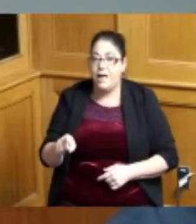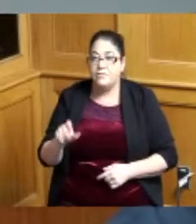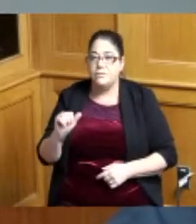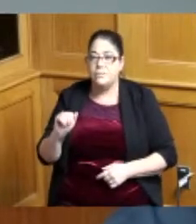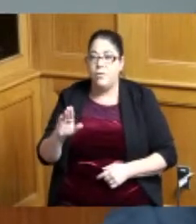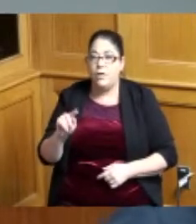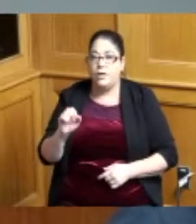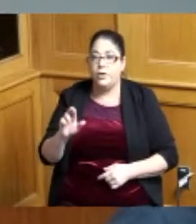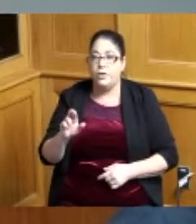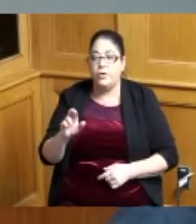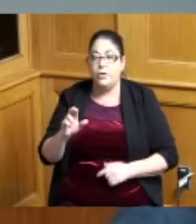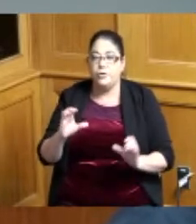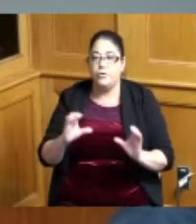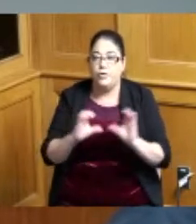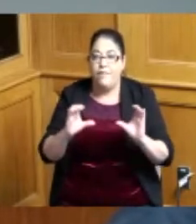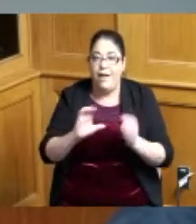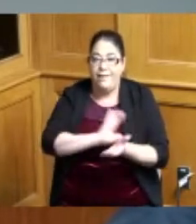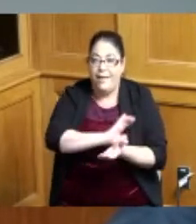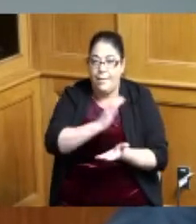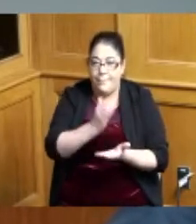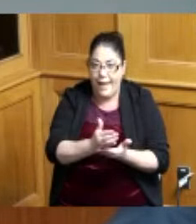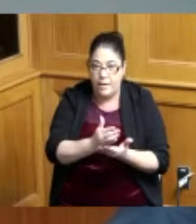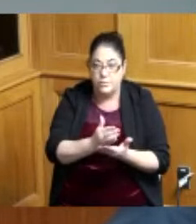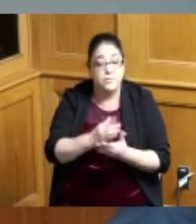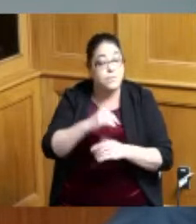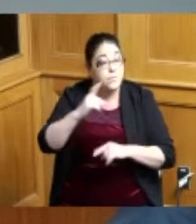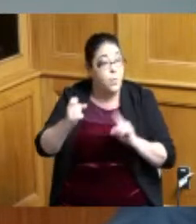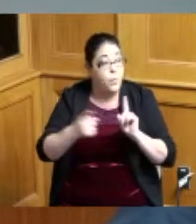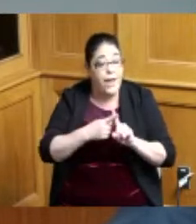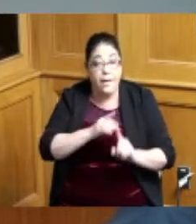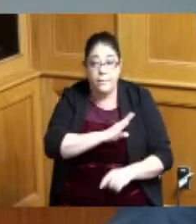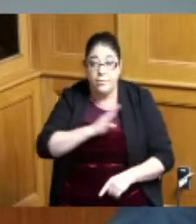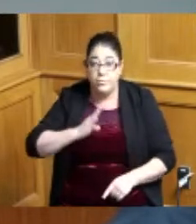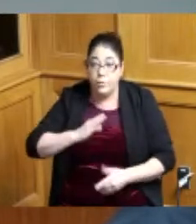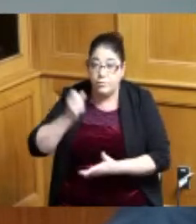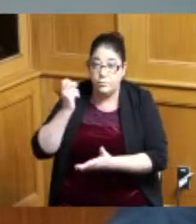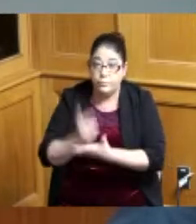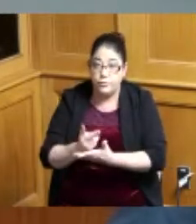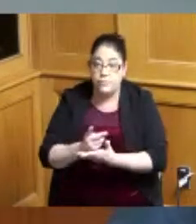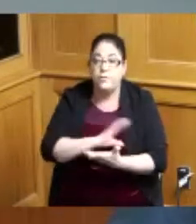the amount so that when the Board directs they can be placed to the ballot so we have a couple